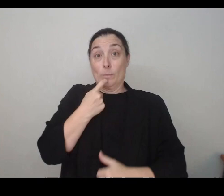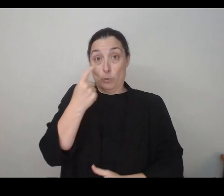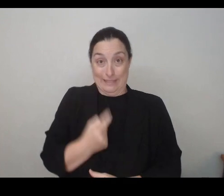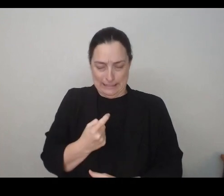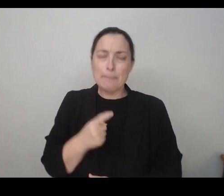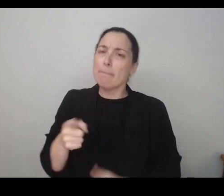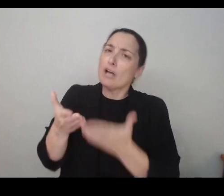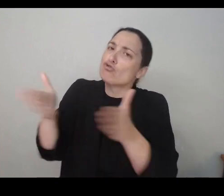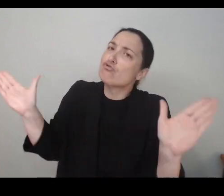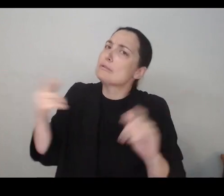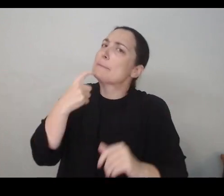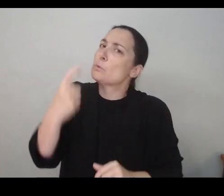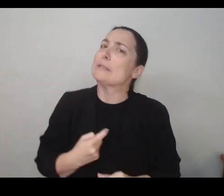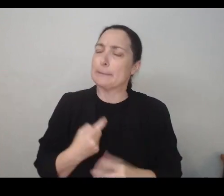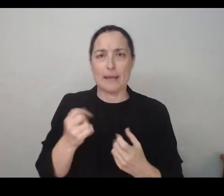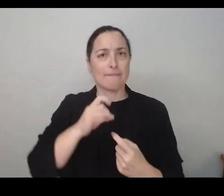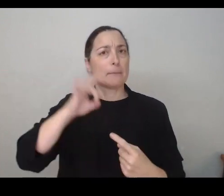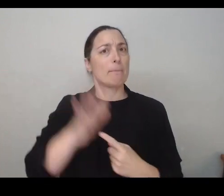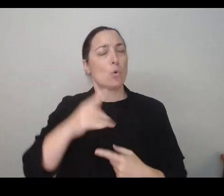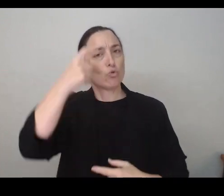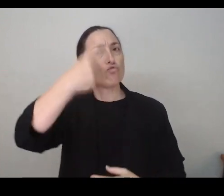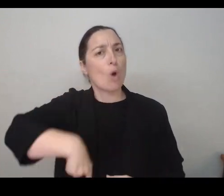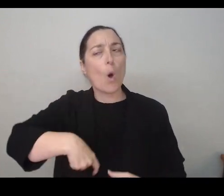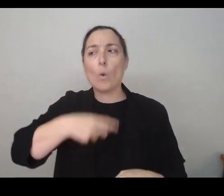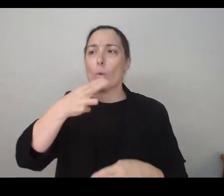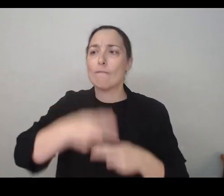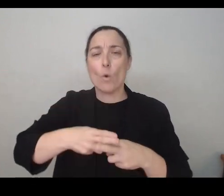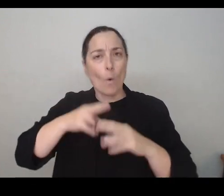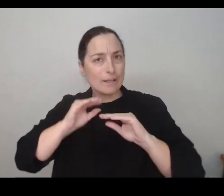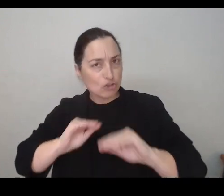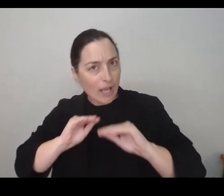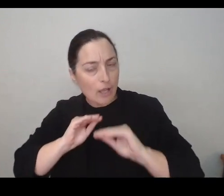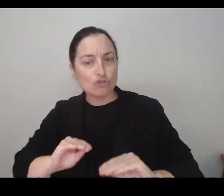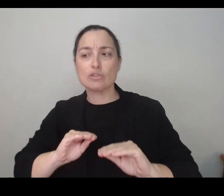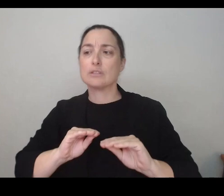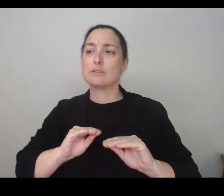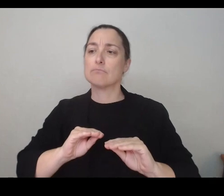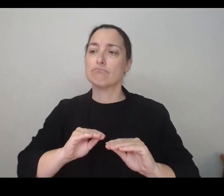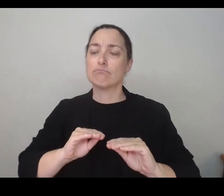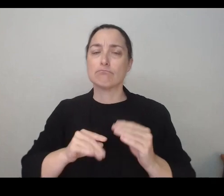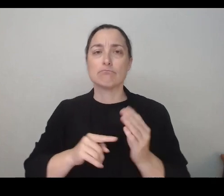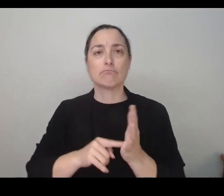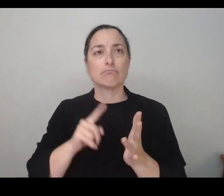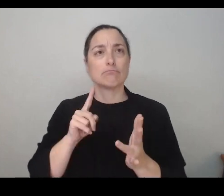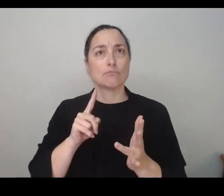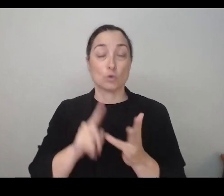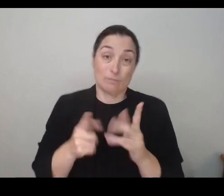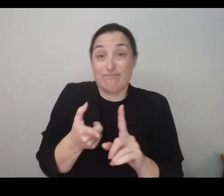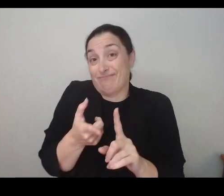have a central role to play in terms of education. And to take the concrete example of our country,